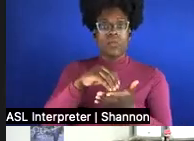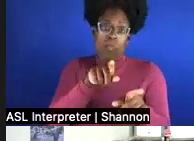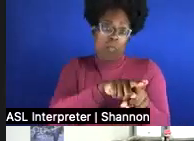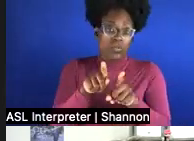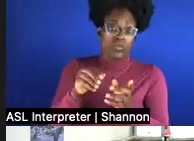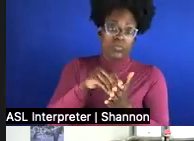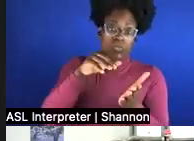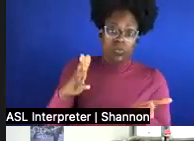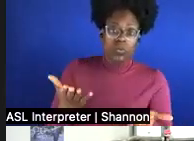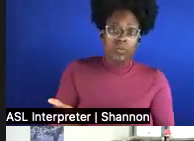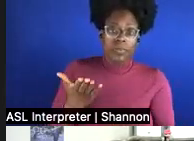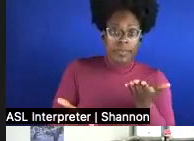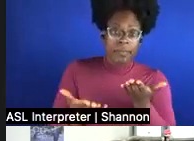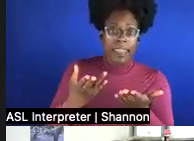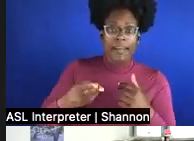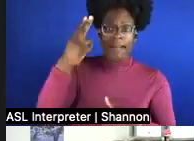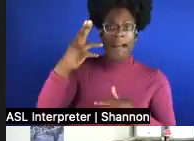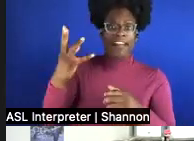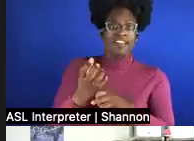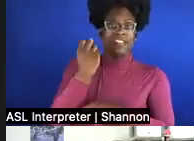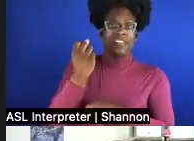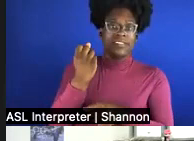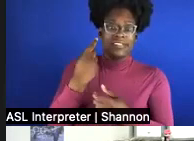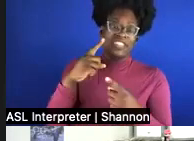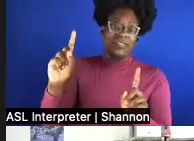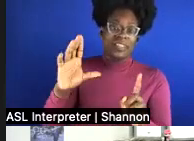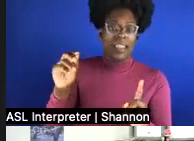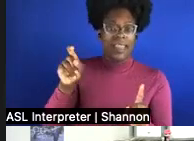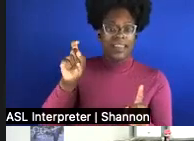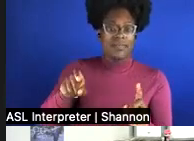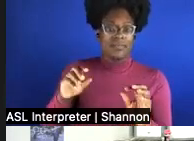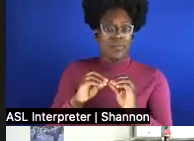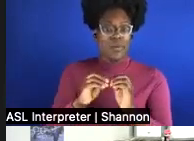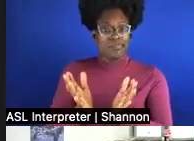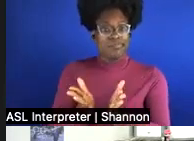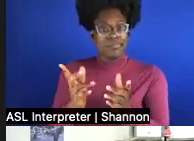a nudge to explore more self-reliance in their editing. Next slide, please.